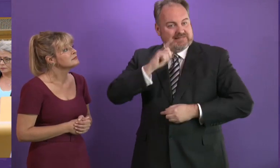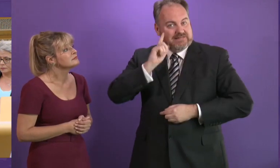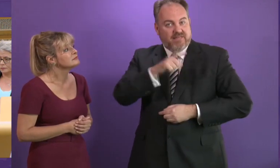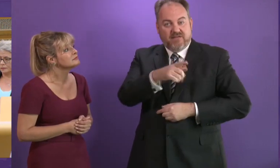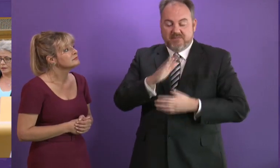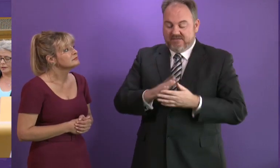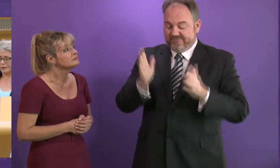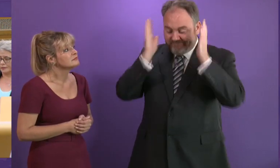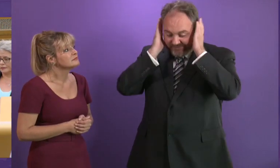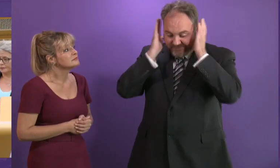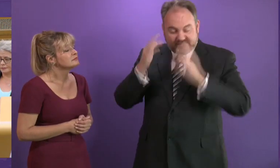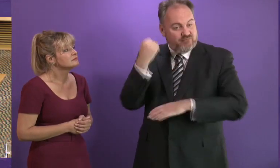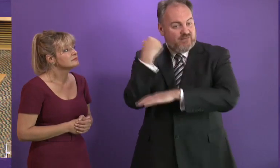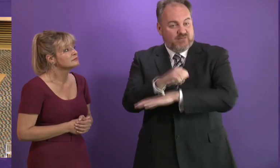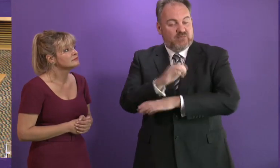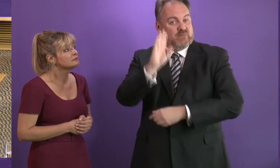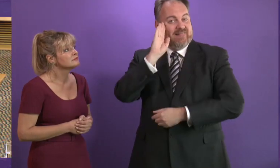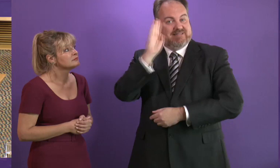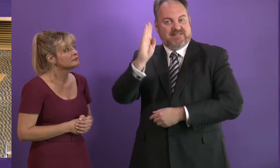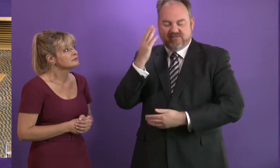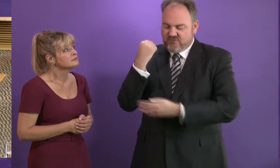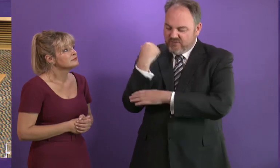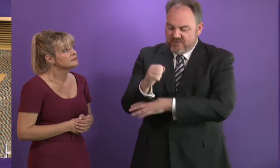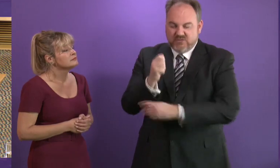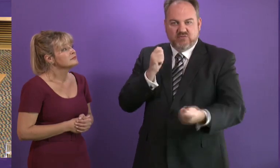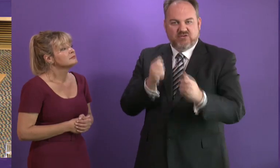refused to budge. As a result, the ordinary taxpayer has been left with a staggering legal